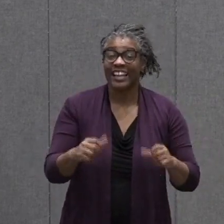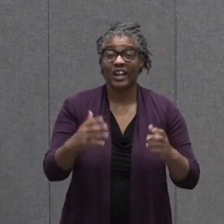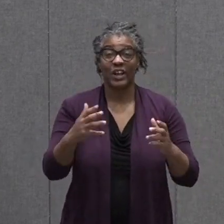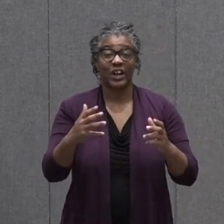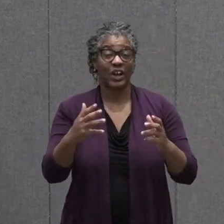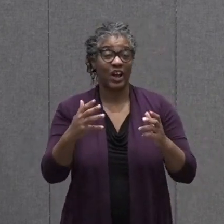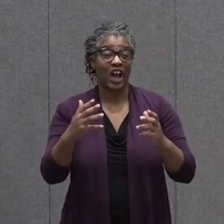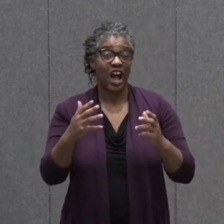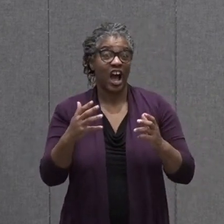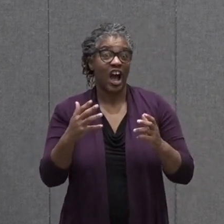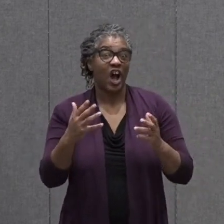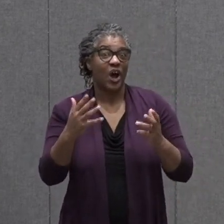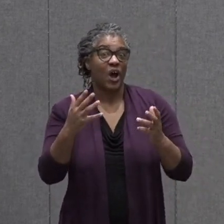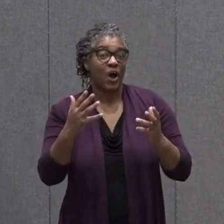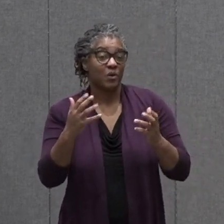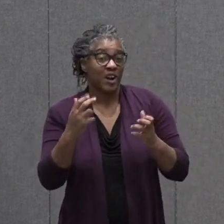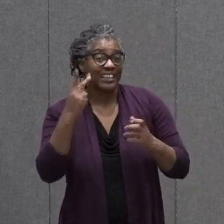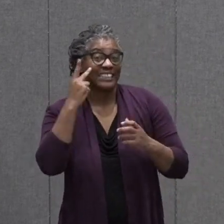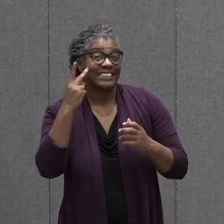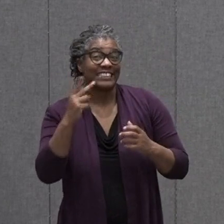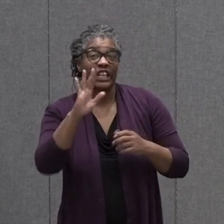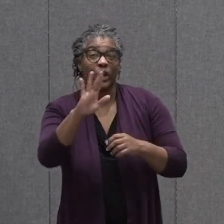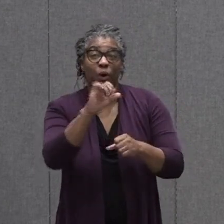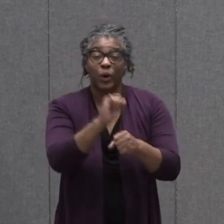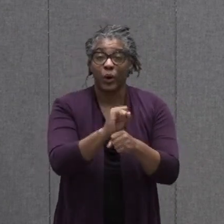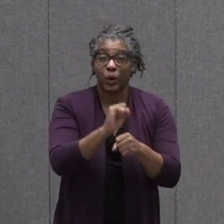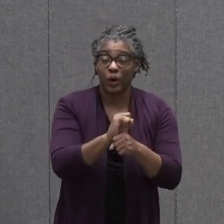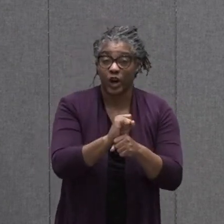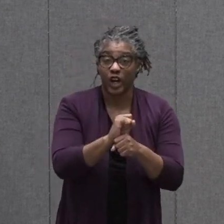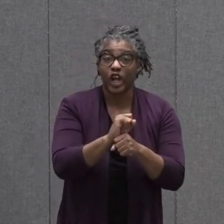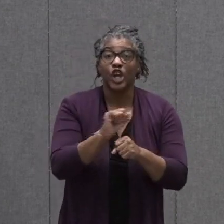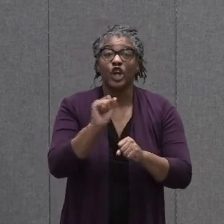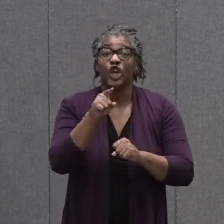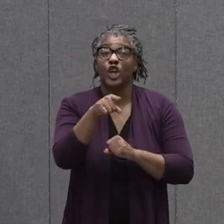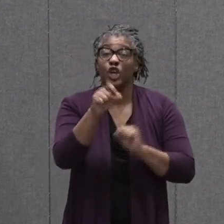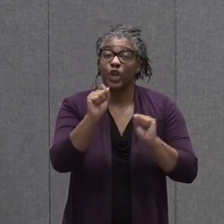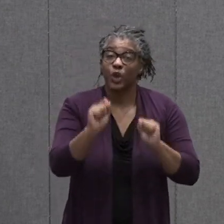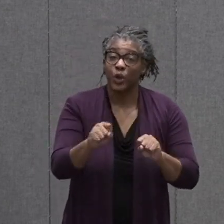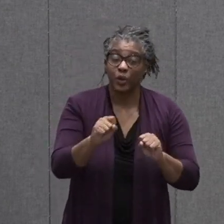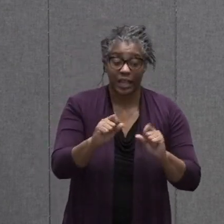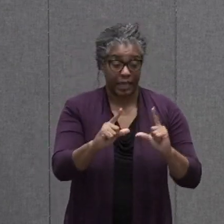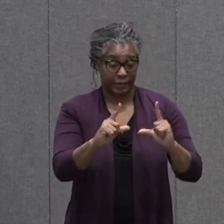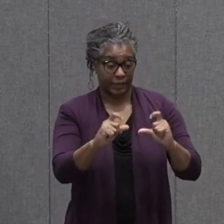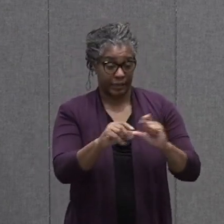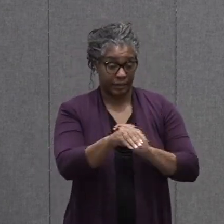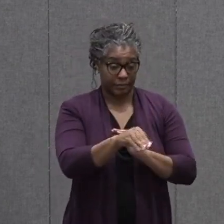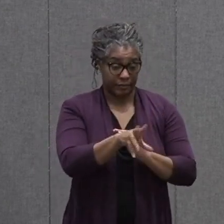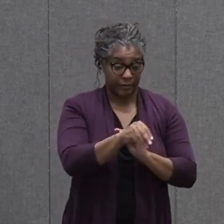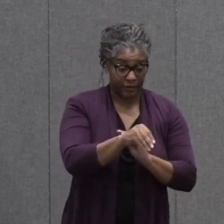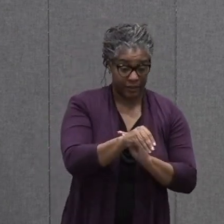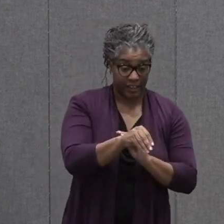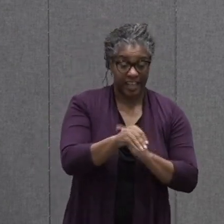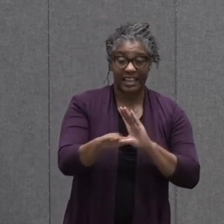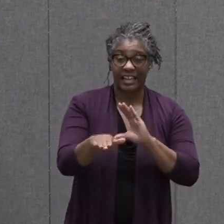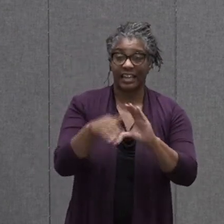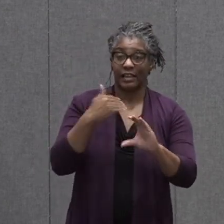you can send pictures of your work, to our email aps.distancelearning@gmail.com.